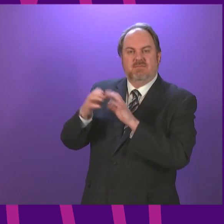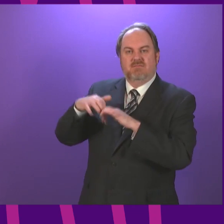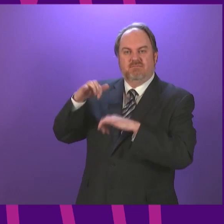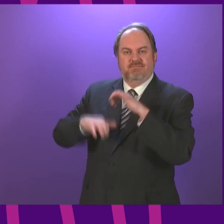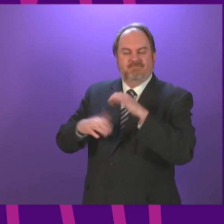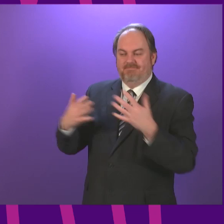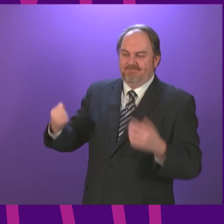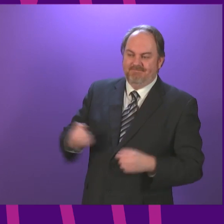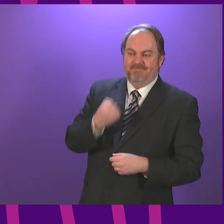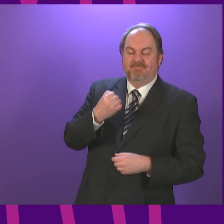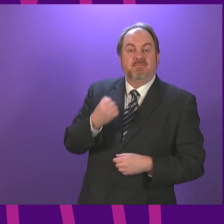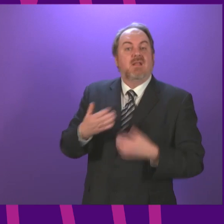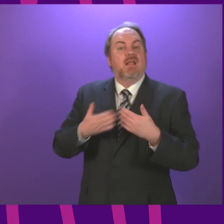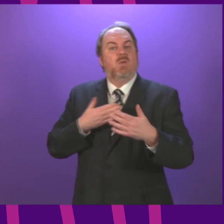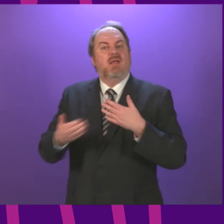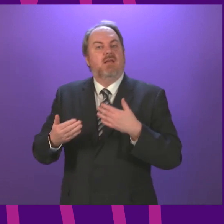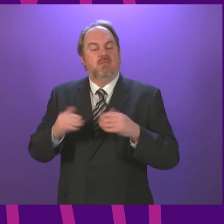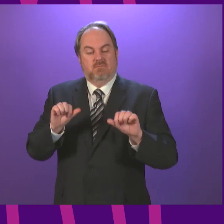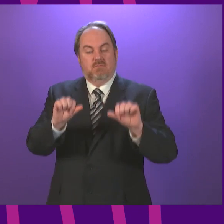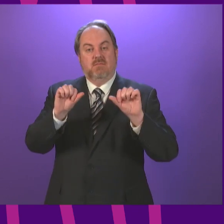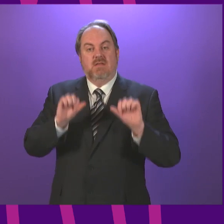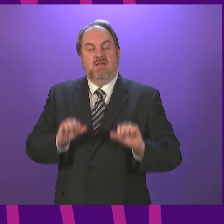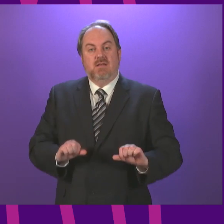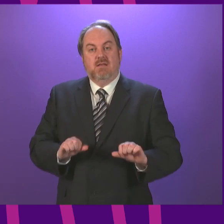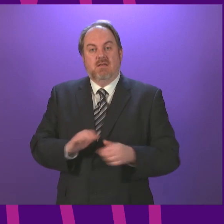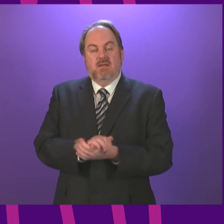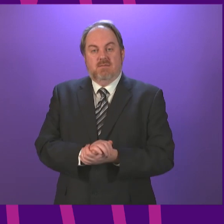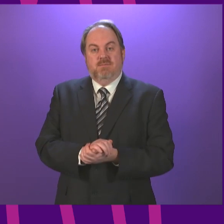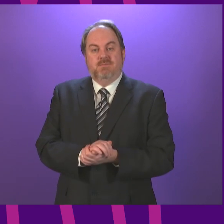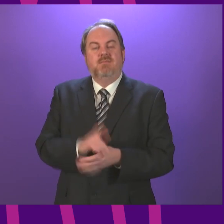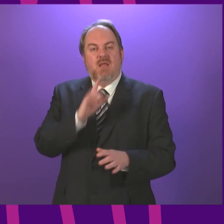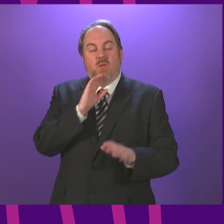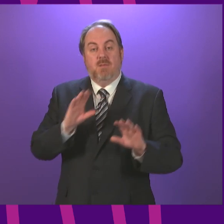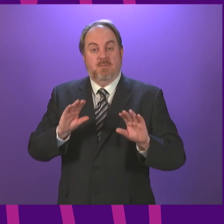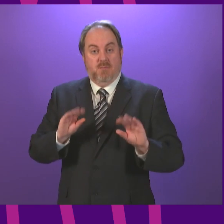Before we move on to the next item of business, I will pause for a few moments to allow